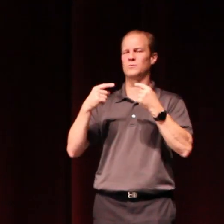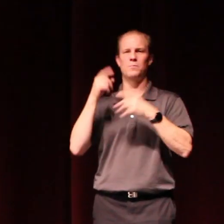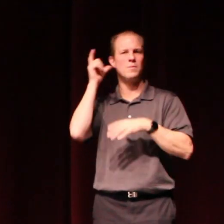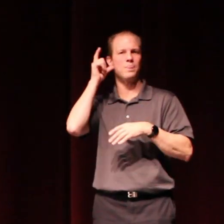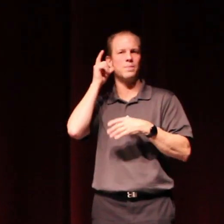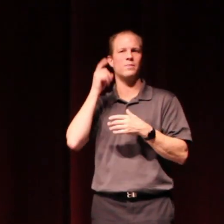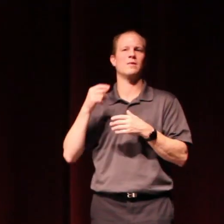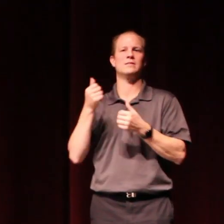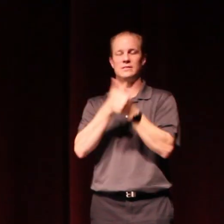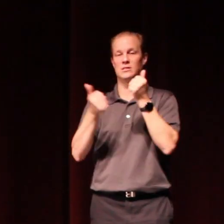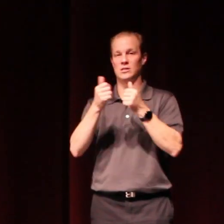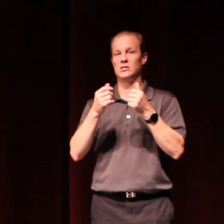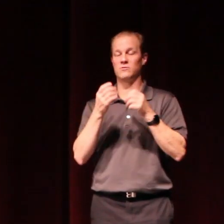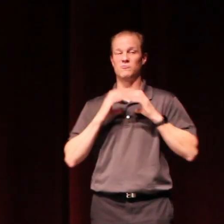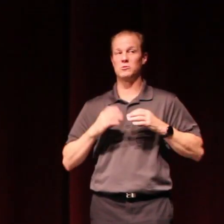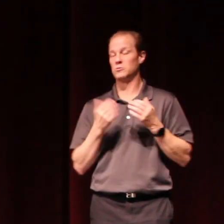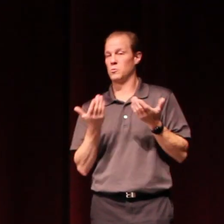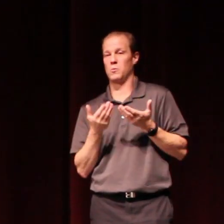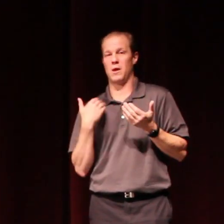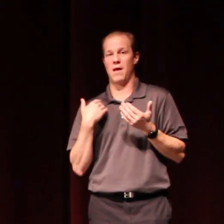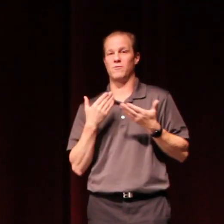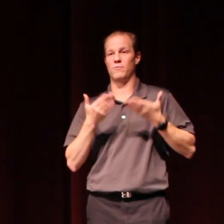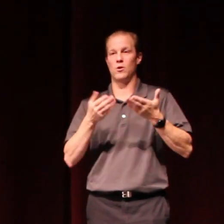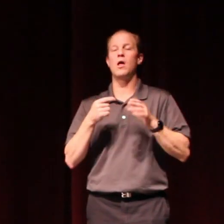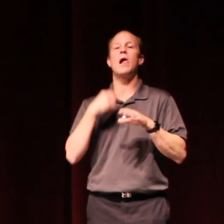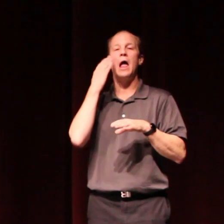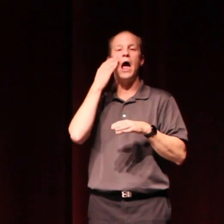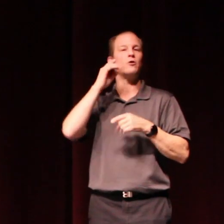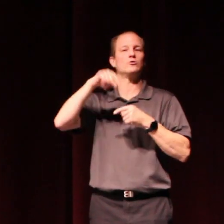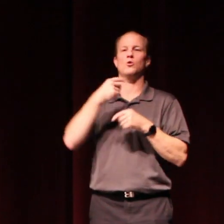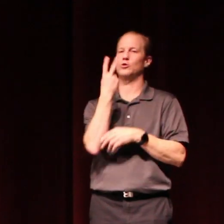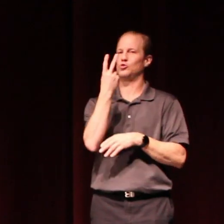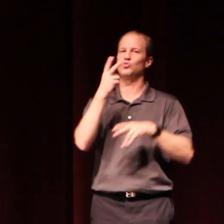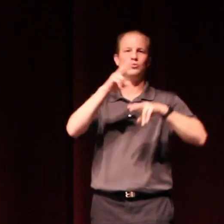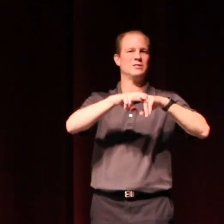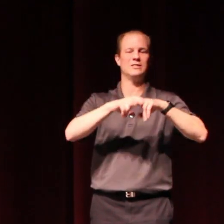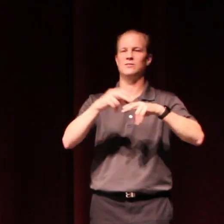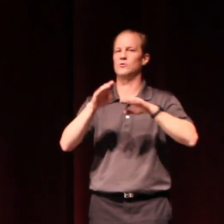have to offer. I know there are only two seats open, but I hope you consider me as one of your